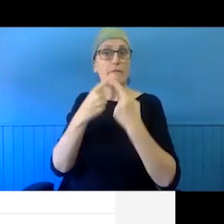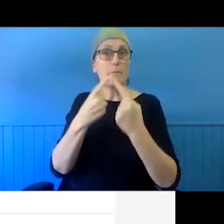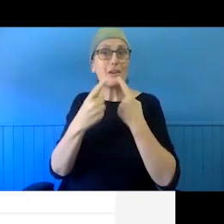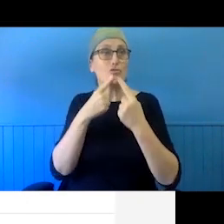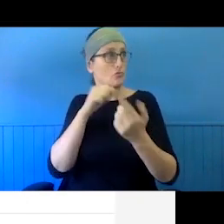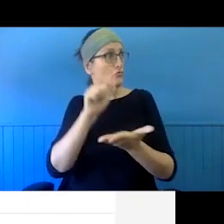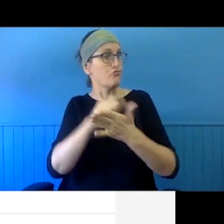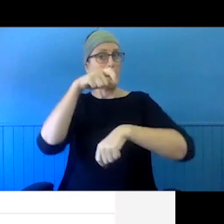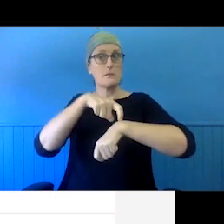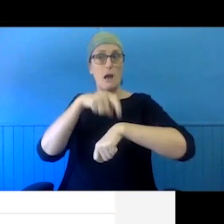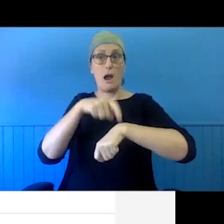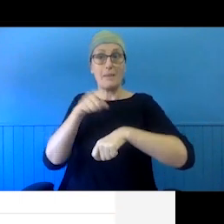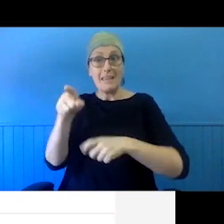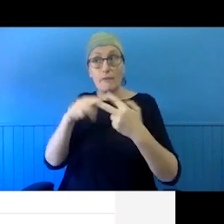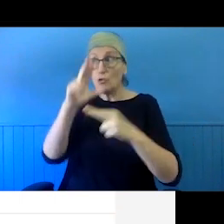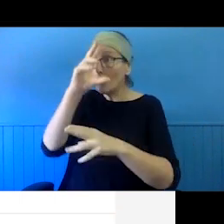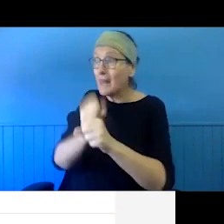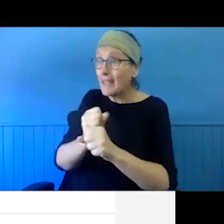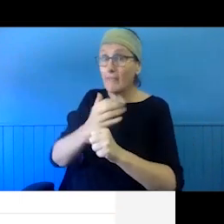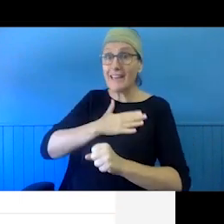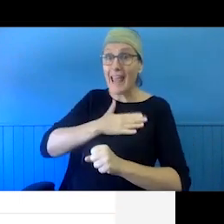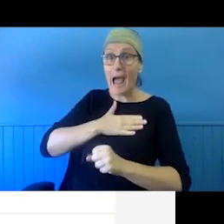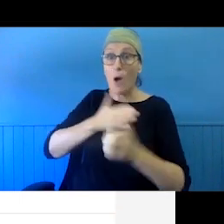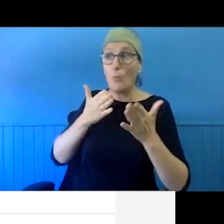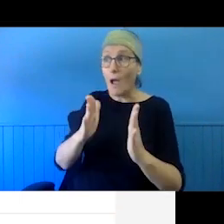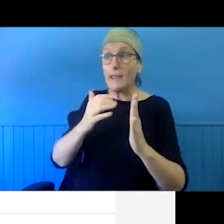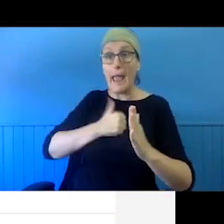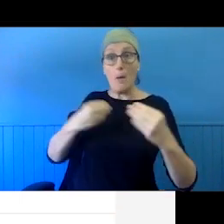model for media doesn't stack up. You need to help us to do that." So